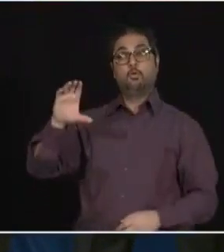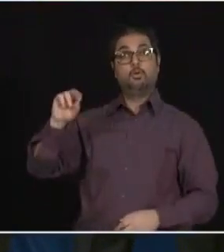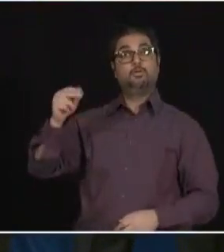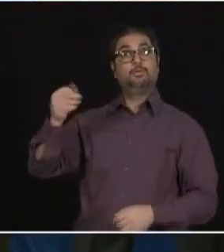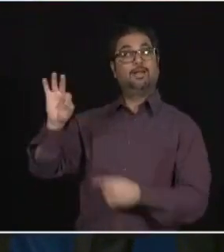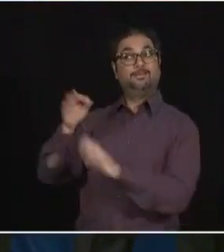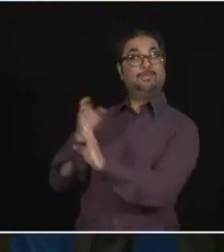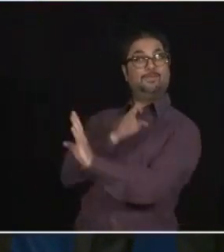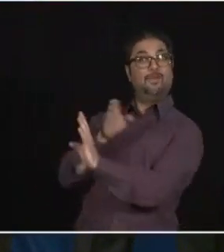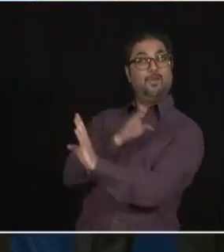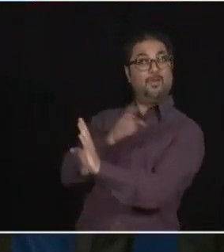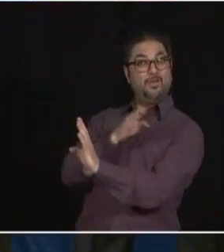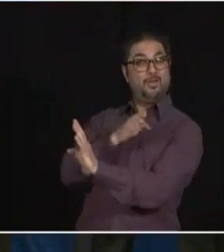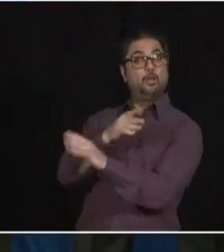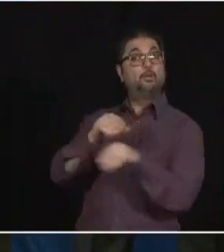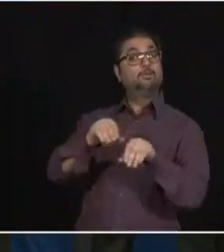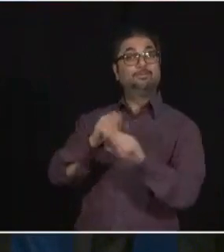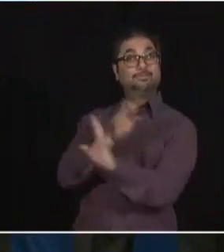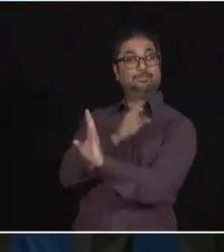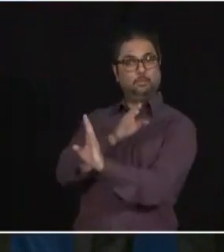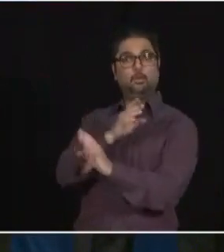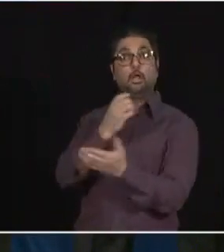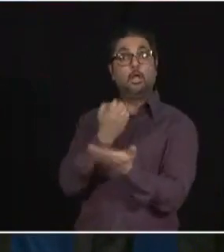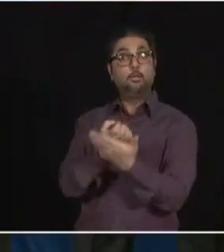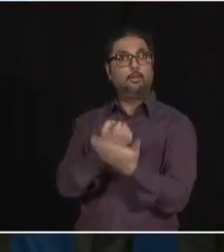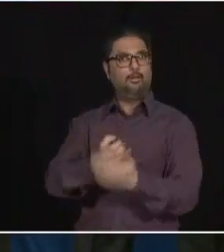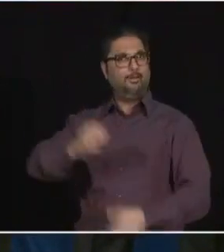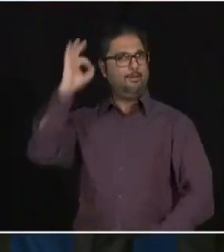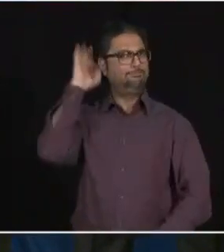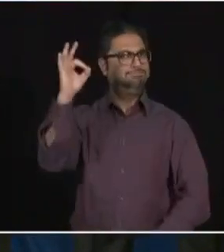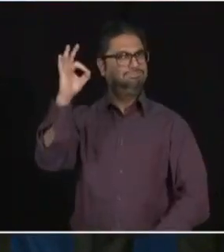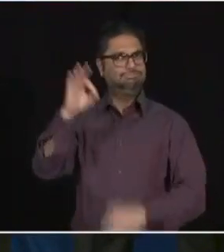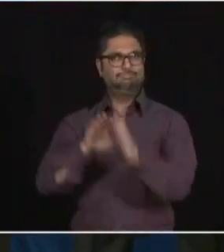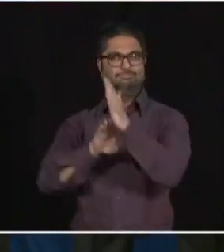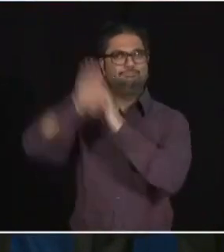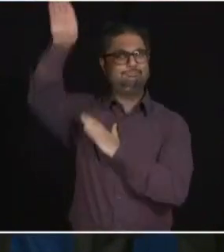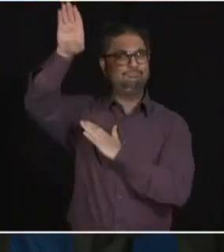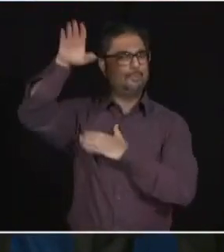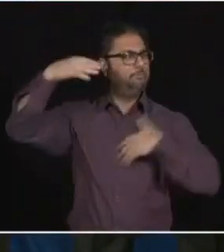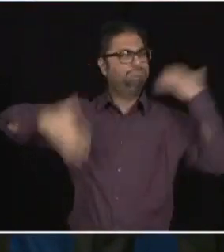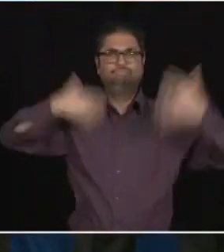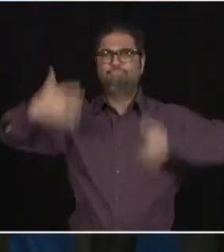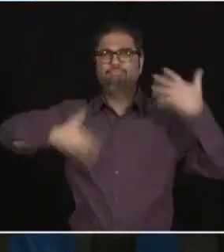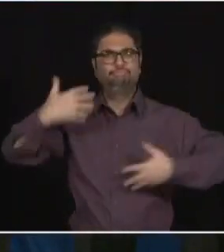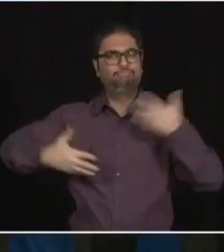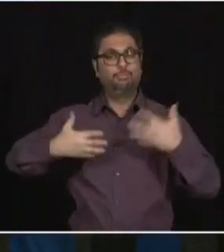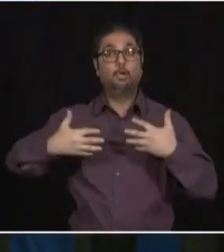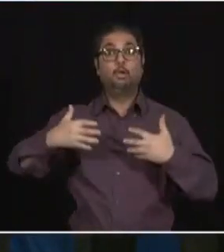We were on absolutely just booming in Ontario and leading North America in economic development, job